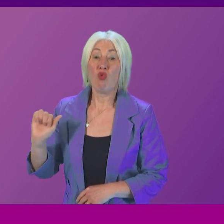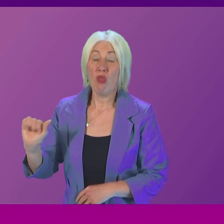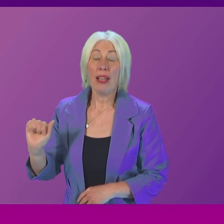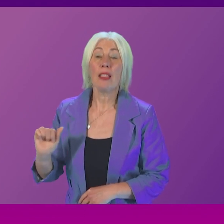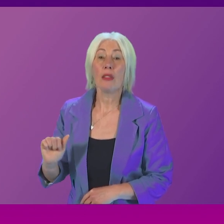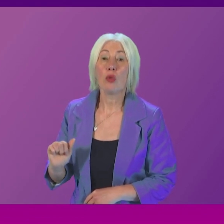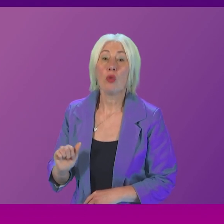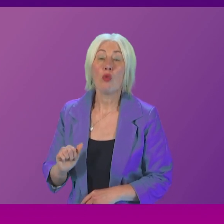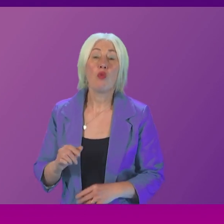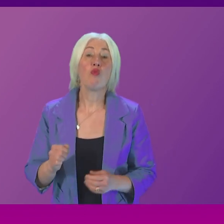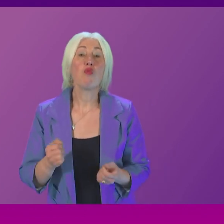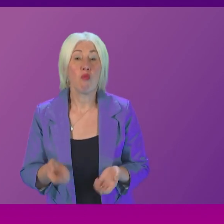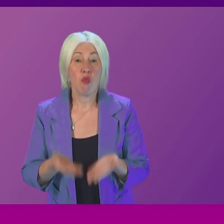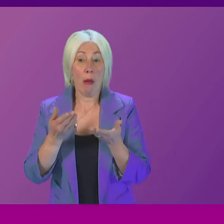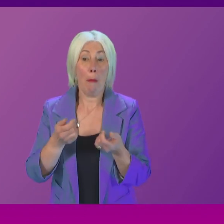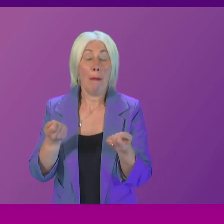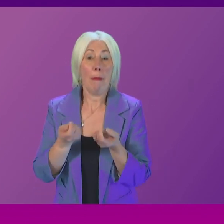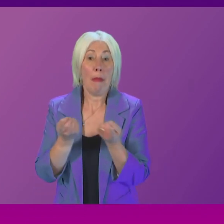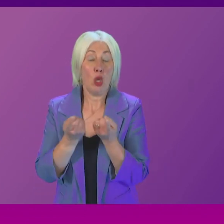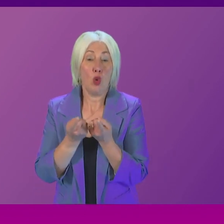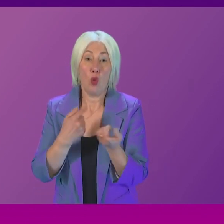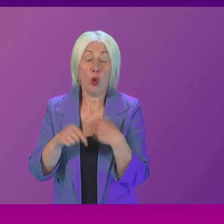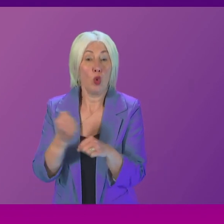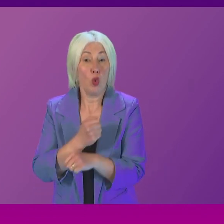We will do everything that we can, within our gift, to use the powers of devolution